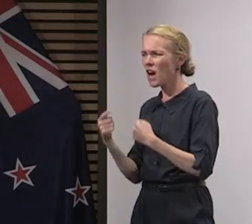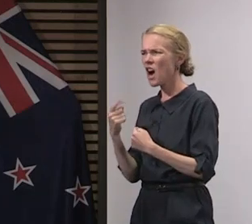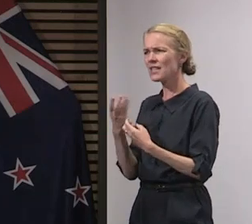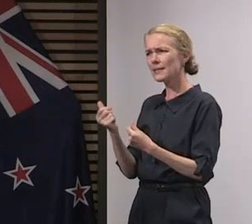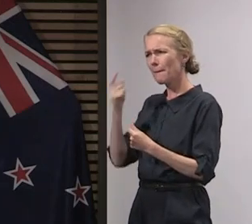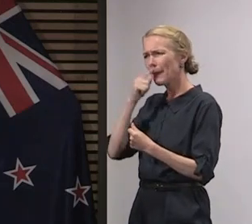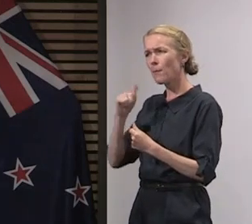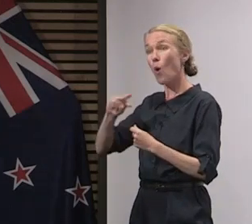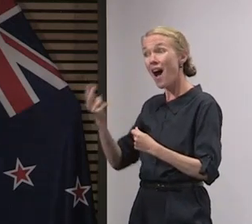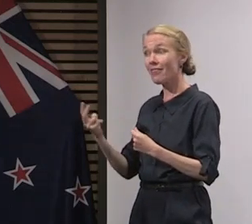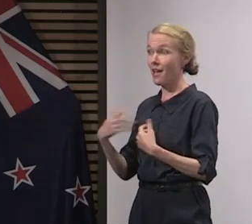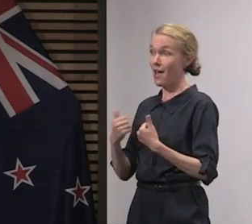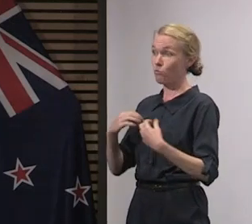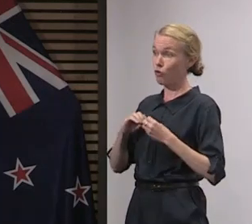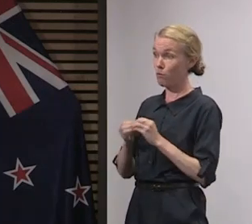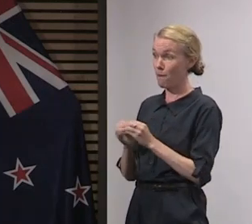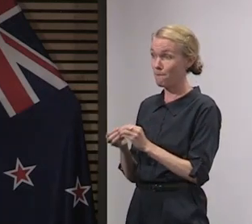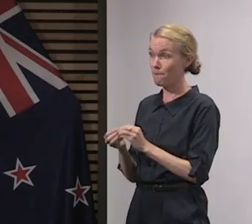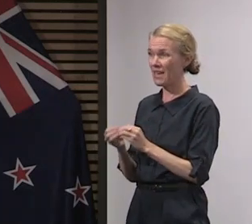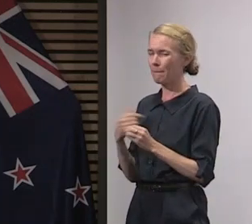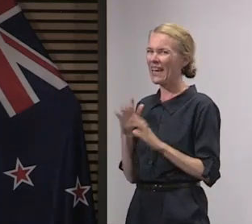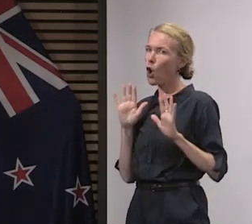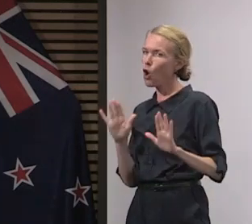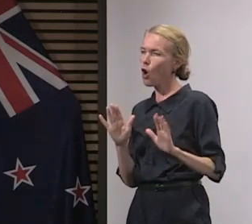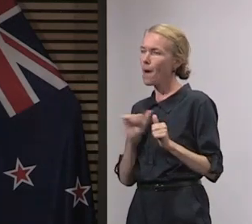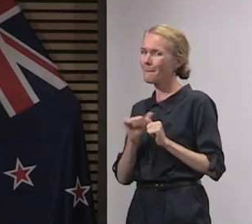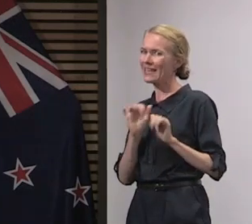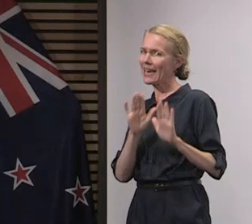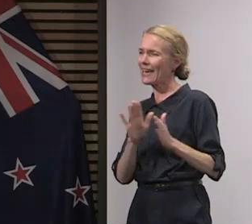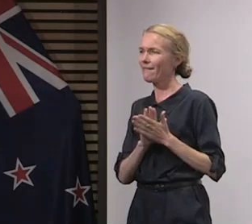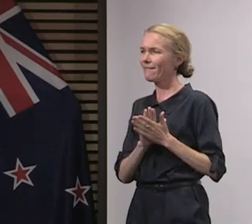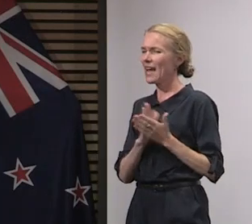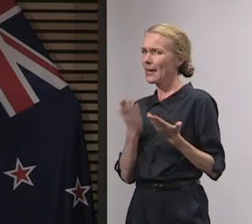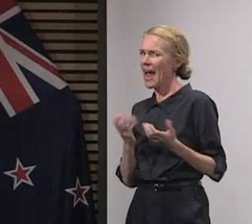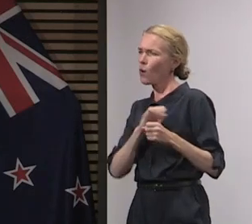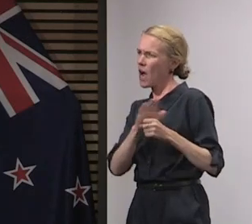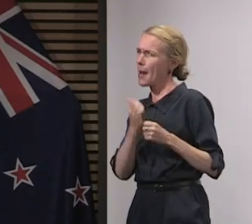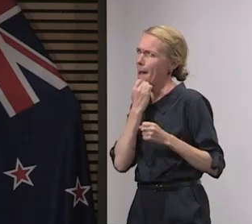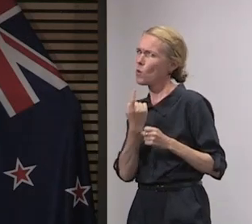require health or medical care